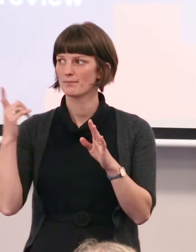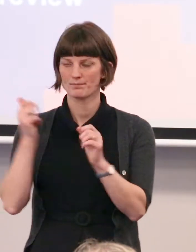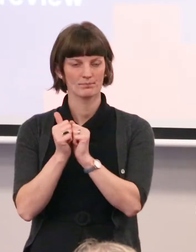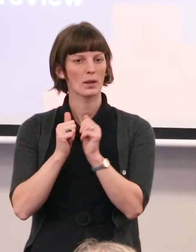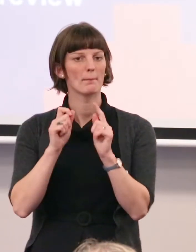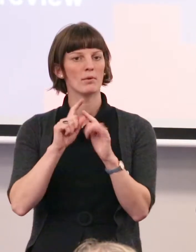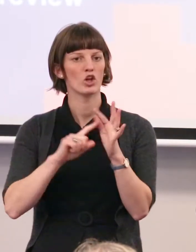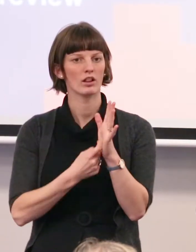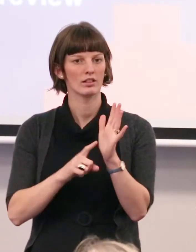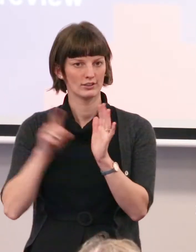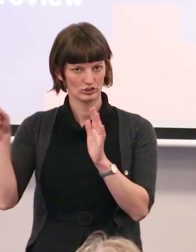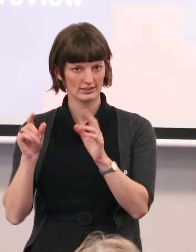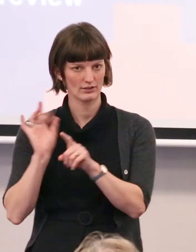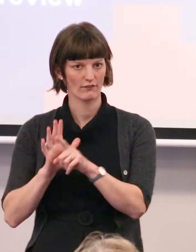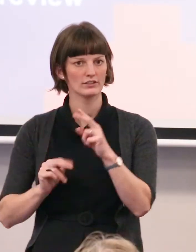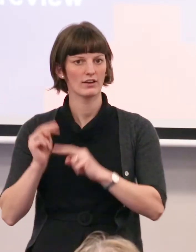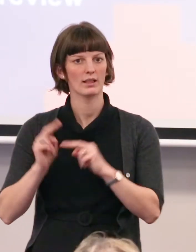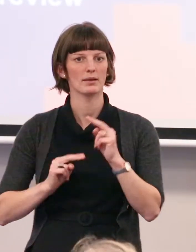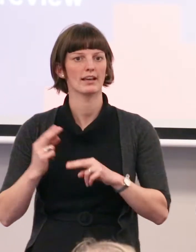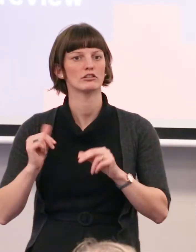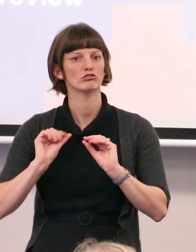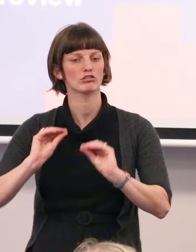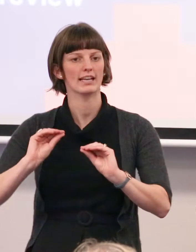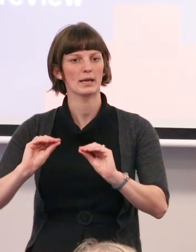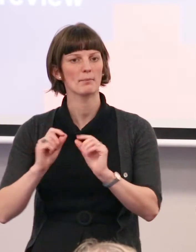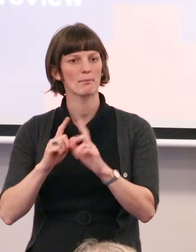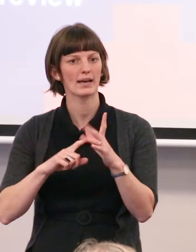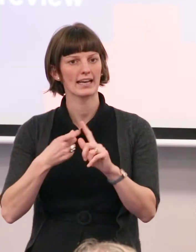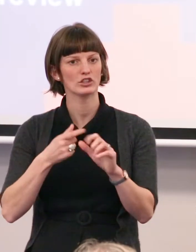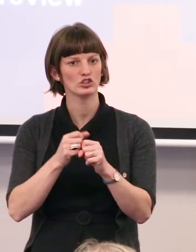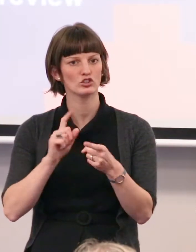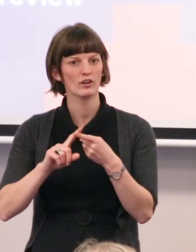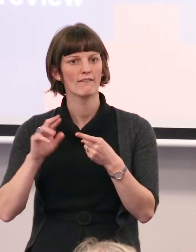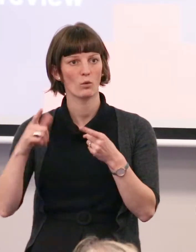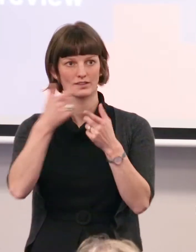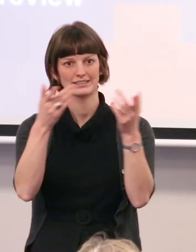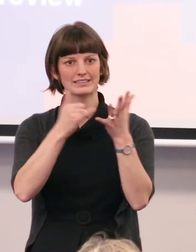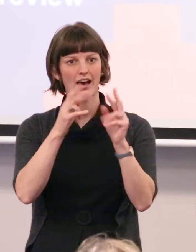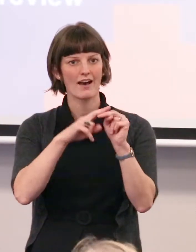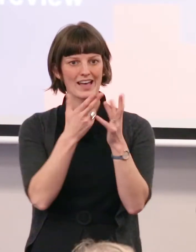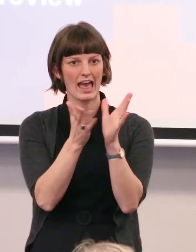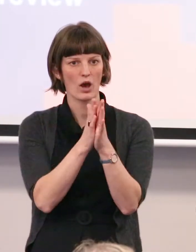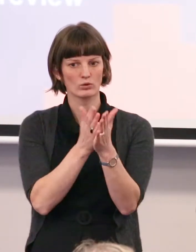a training package for academic staff around how to talk about inherent